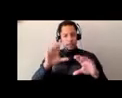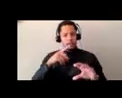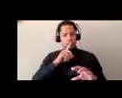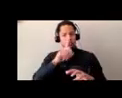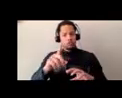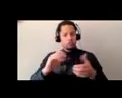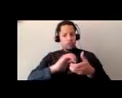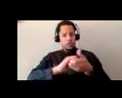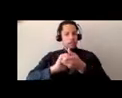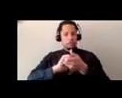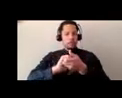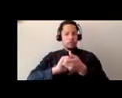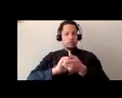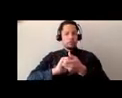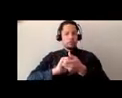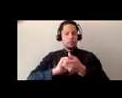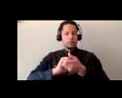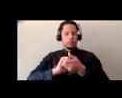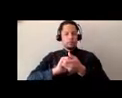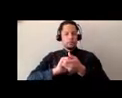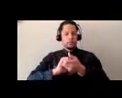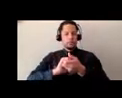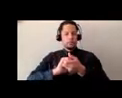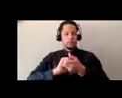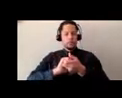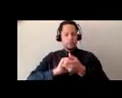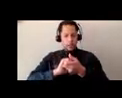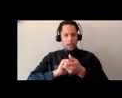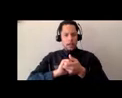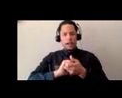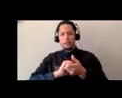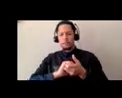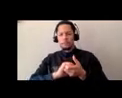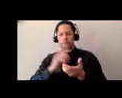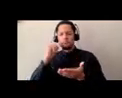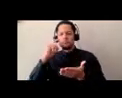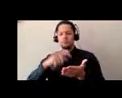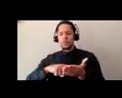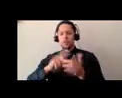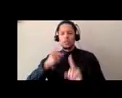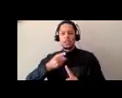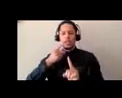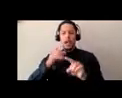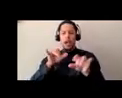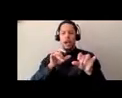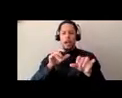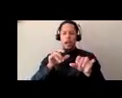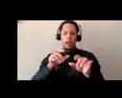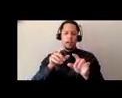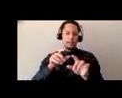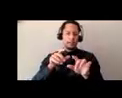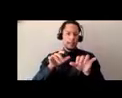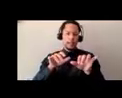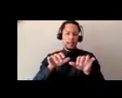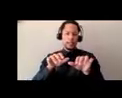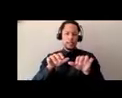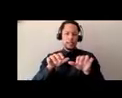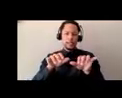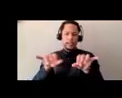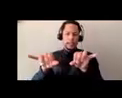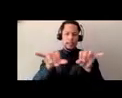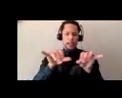really seeing the common goals and you know one of the reasons that Carolyn and I are